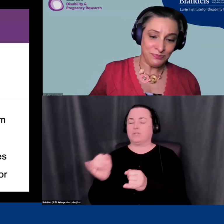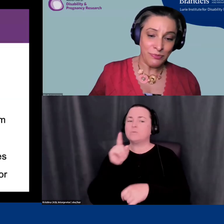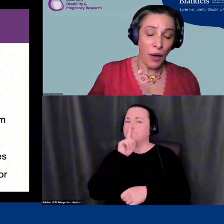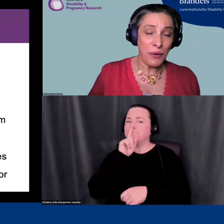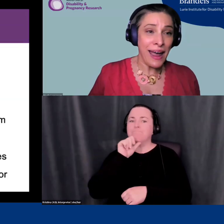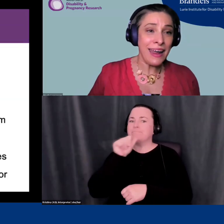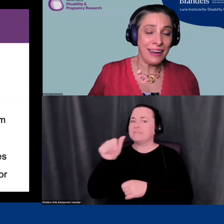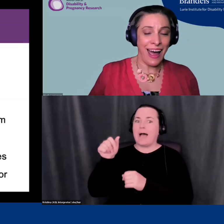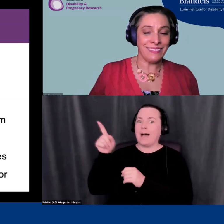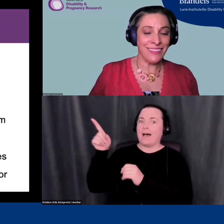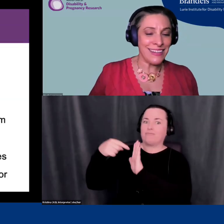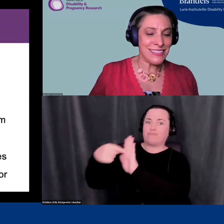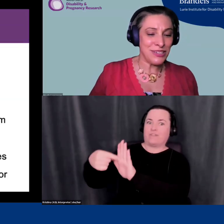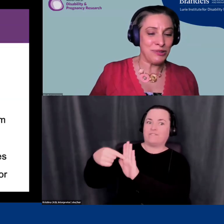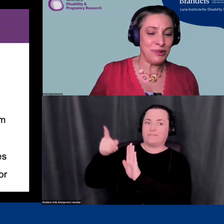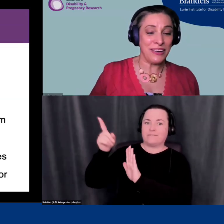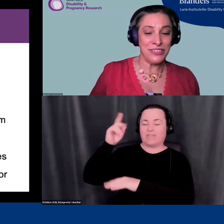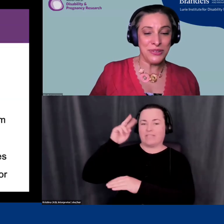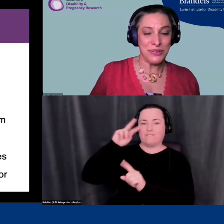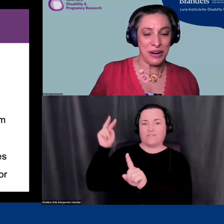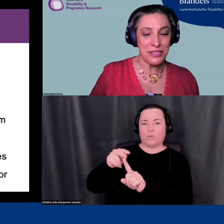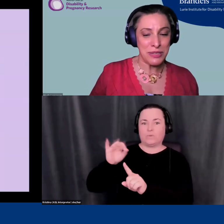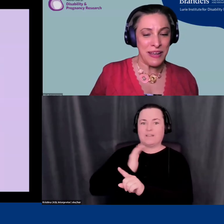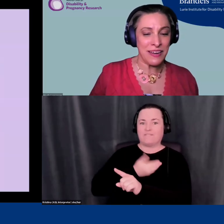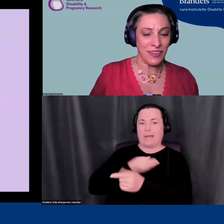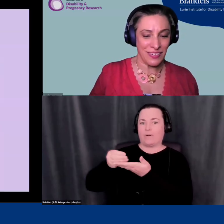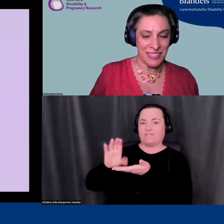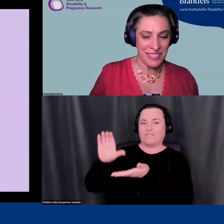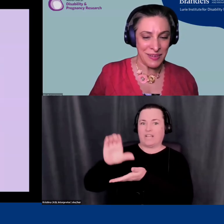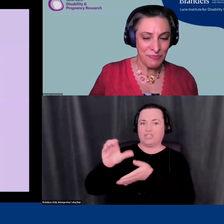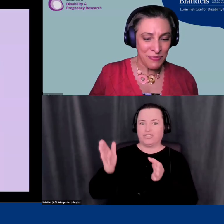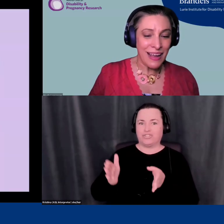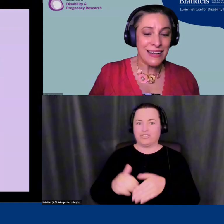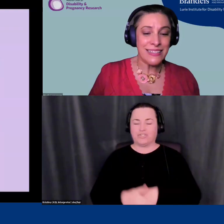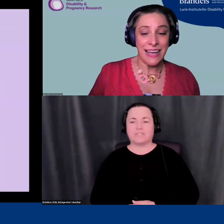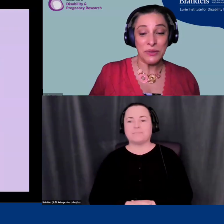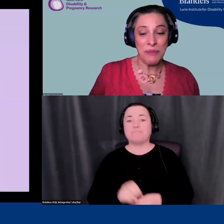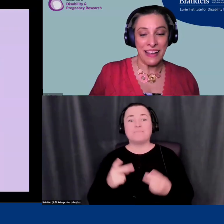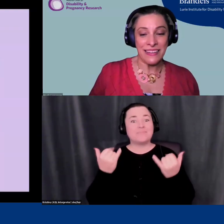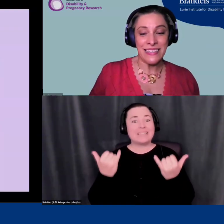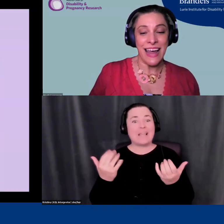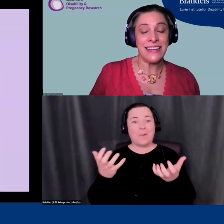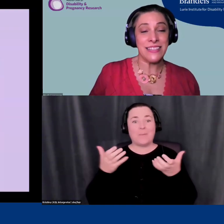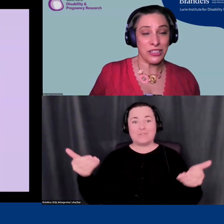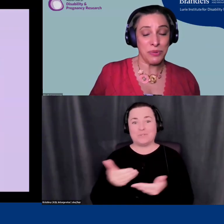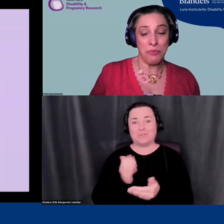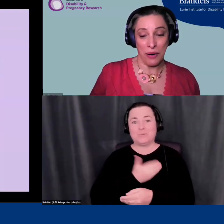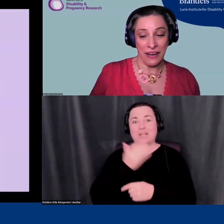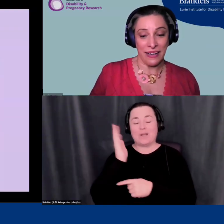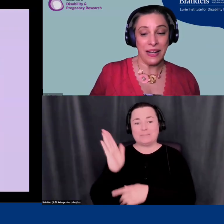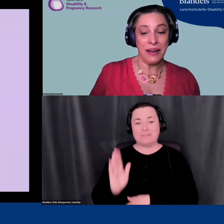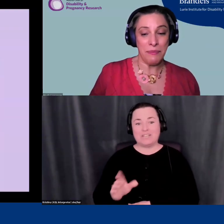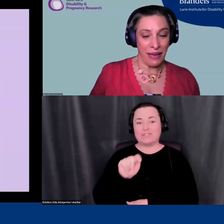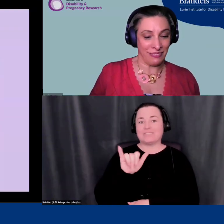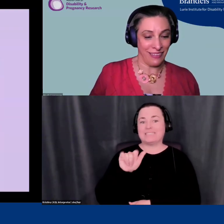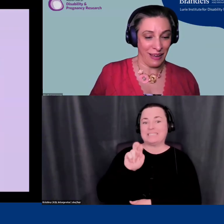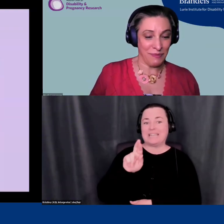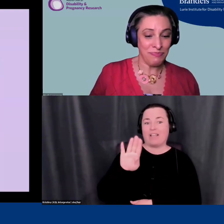Okay, I'd like to introduce our speakers, Taylor Banks and Dr. Brandie Bentley.